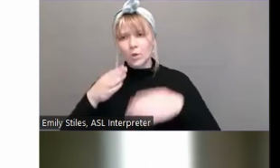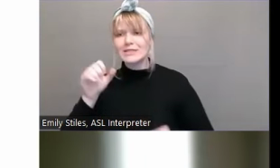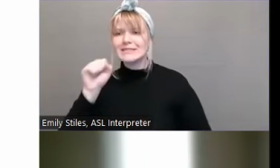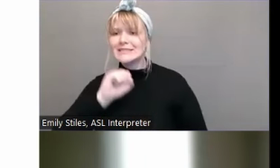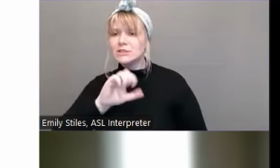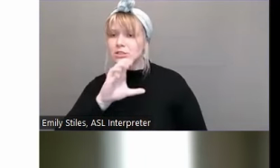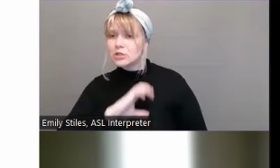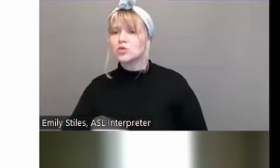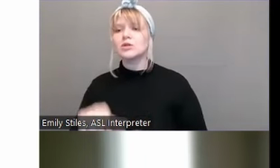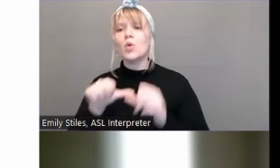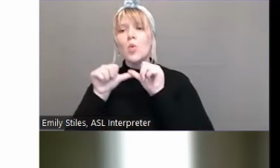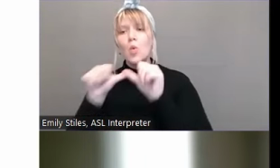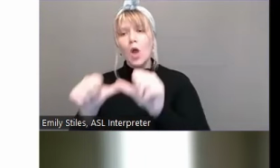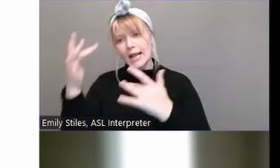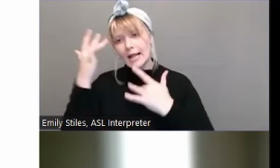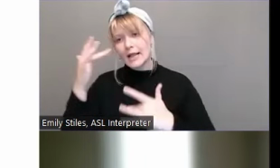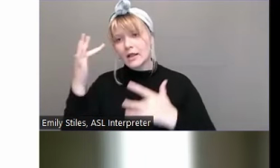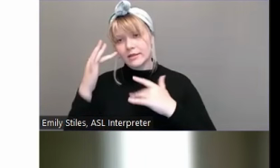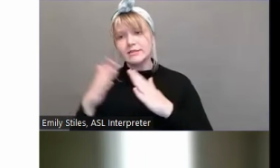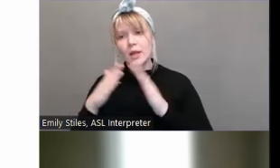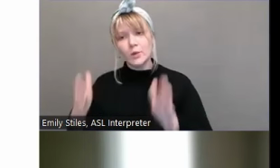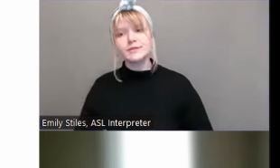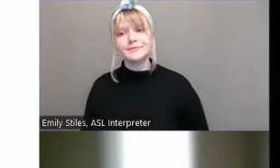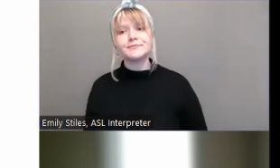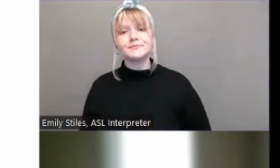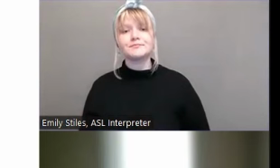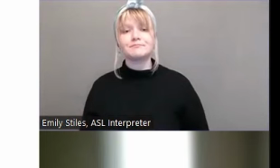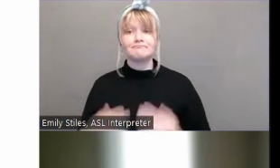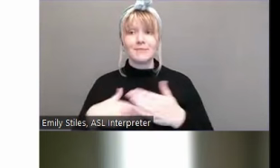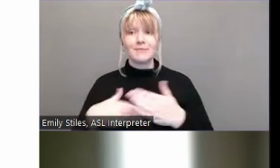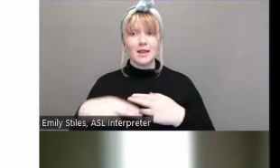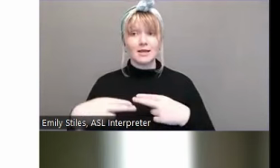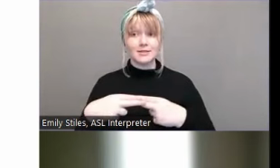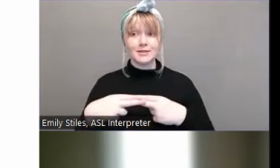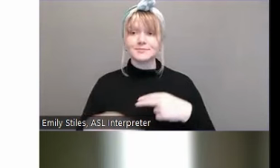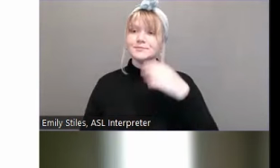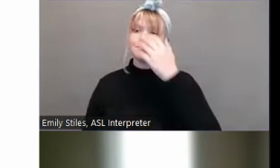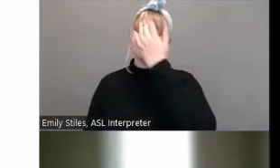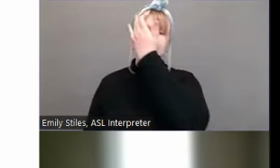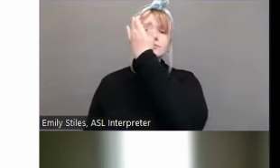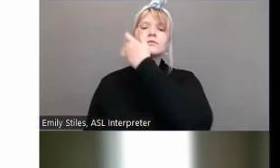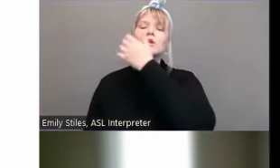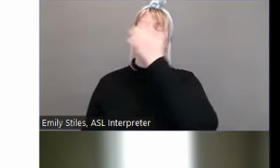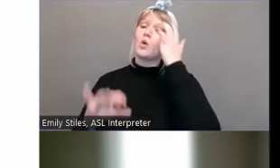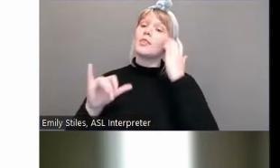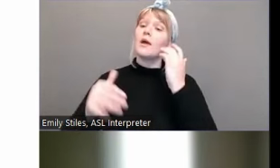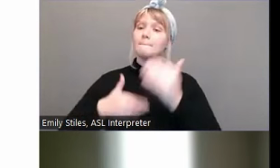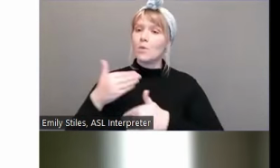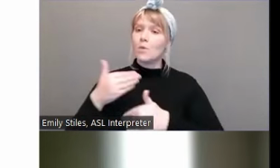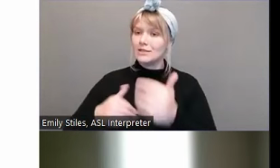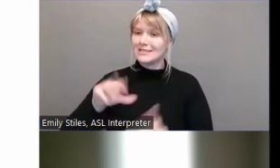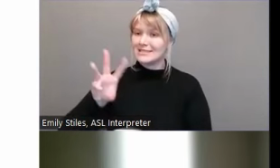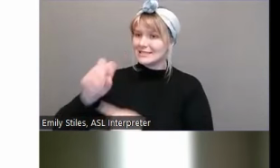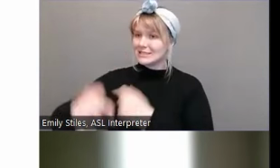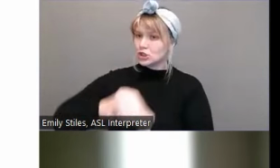Next slide please. Through this process over the last six years, we had to work with our local CoC for support.